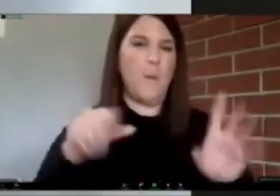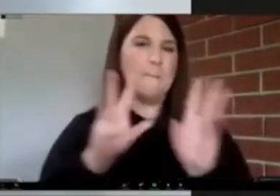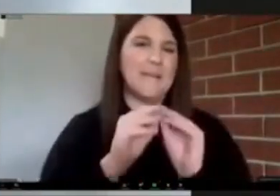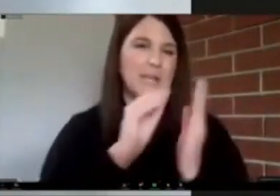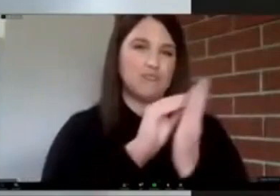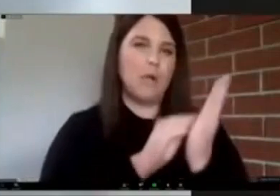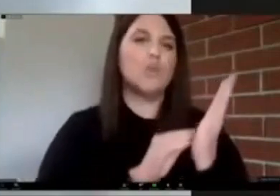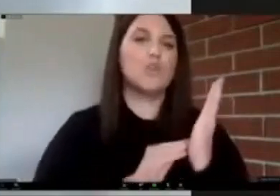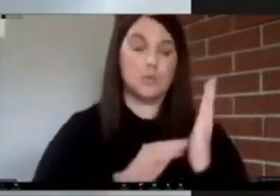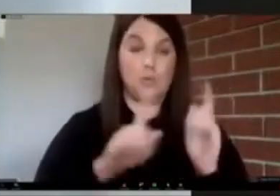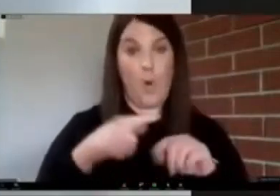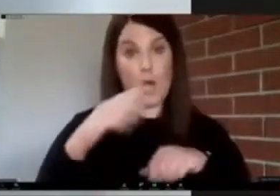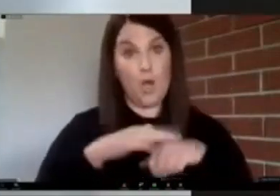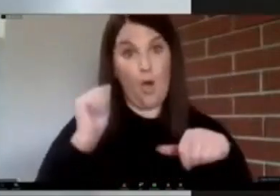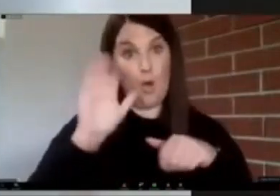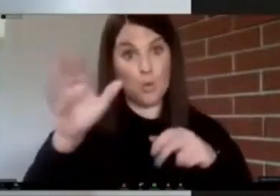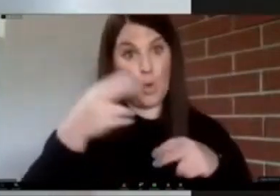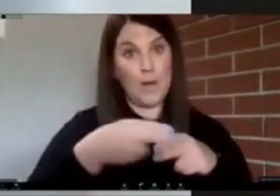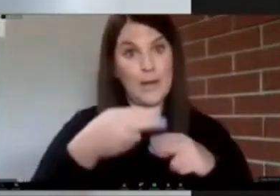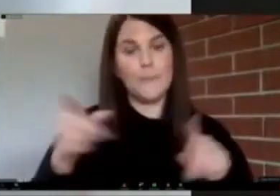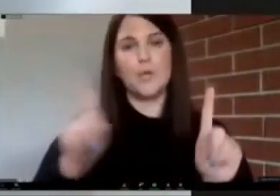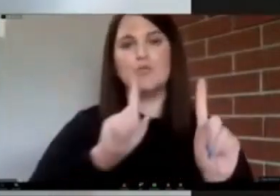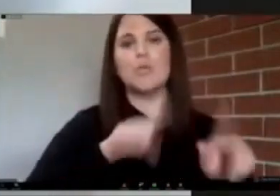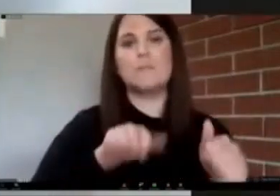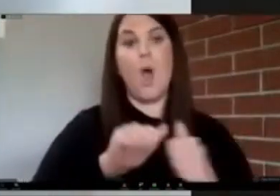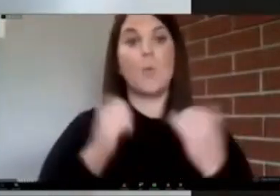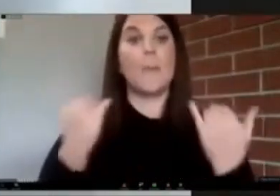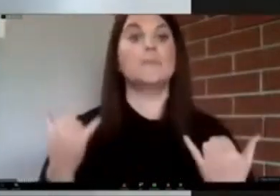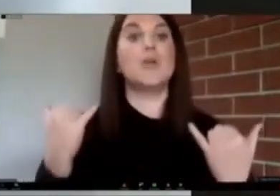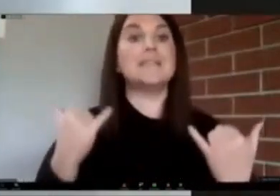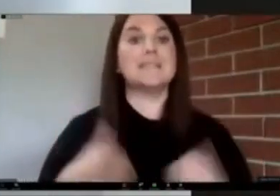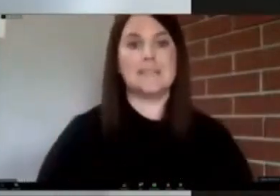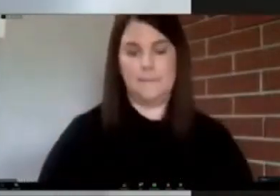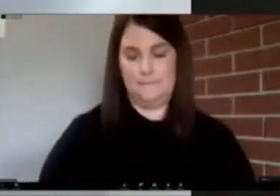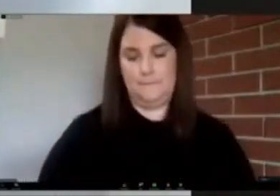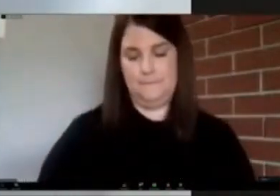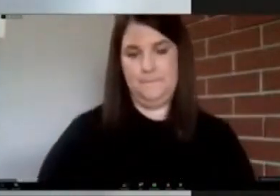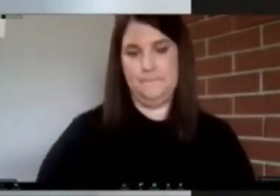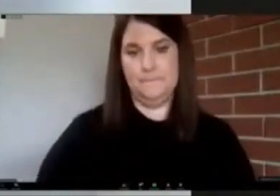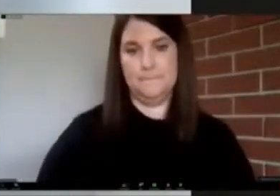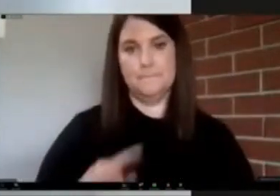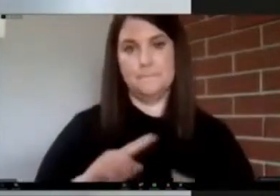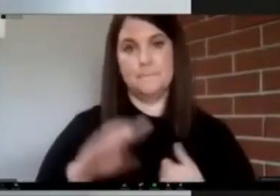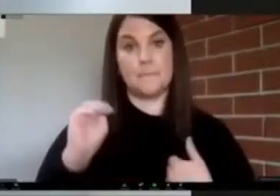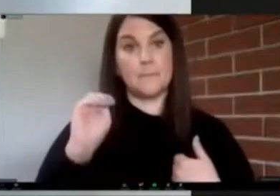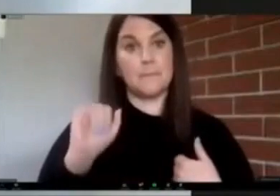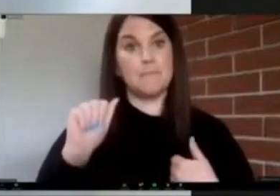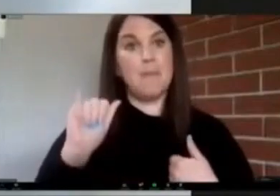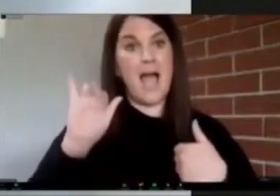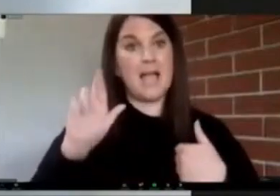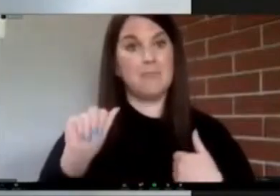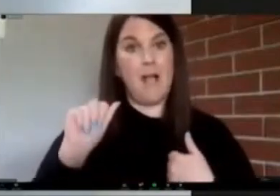When I call your name, you may respond with "present." Ms. Mayra Alvarez? Mayra Alvarez: Present.